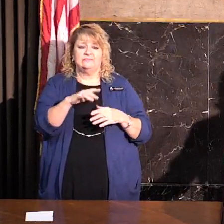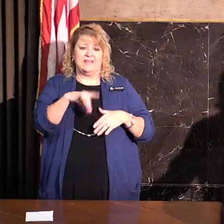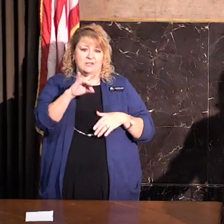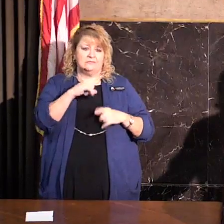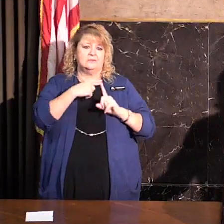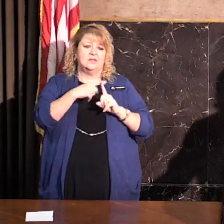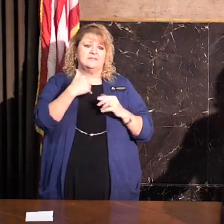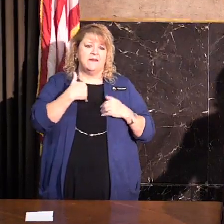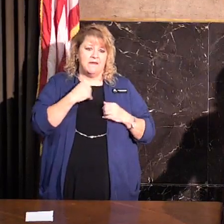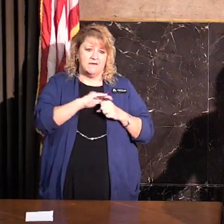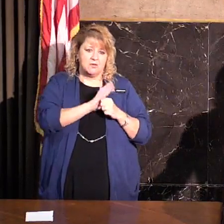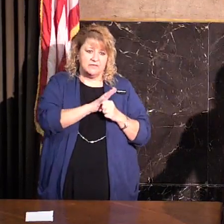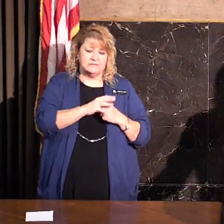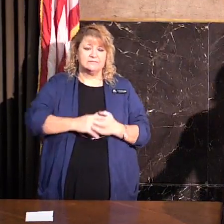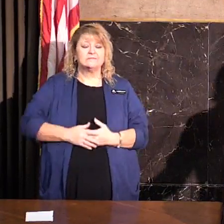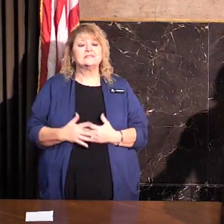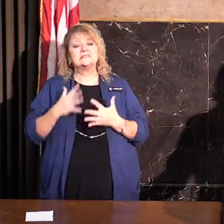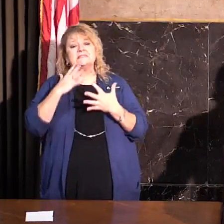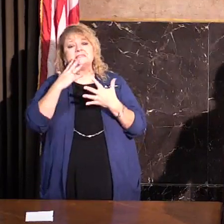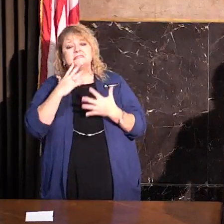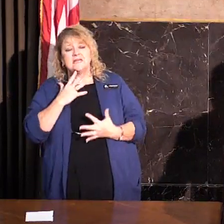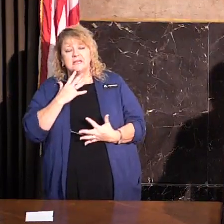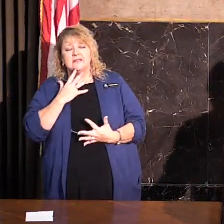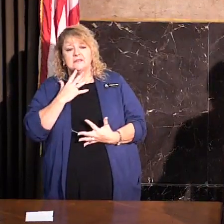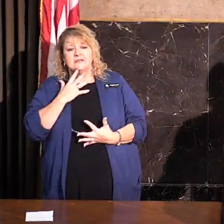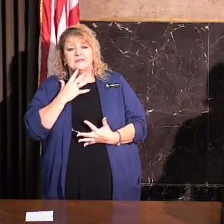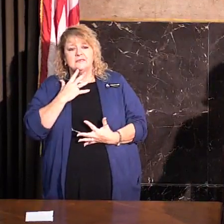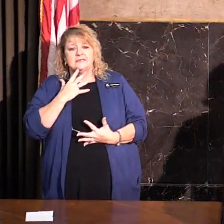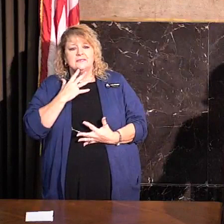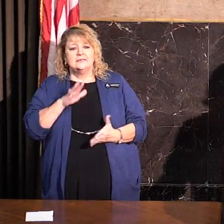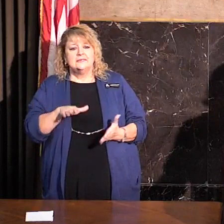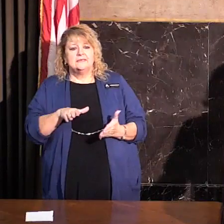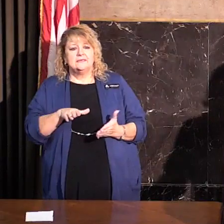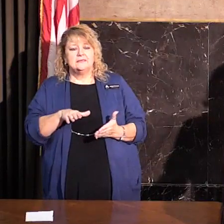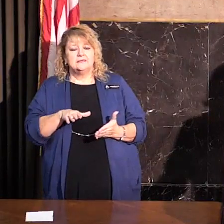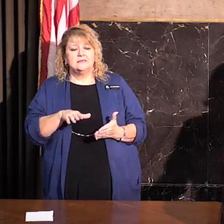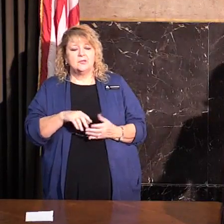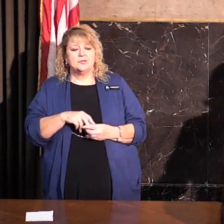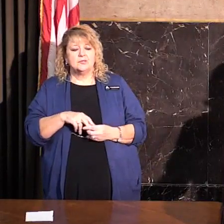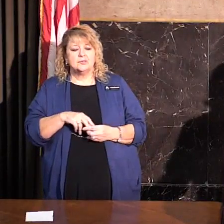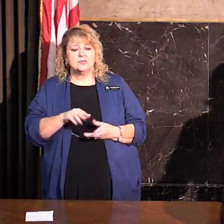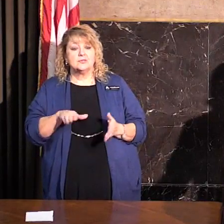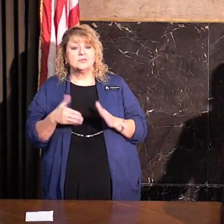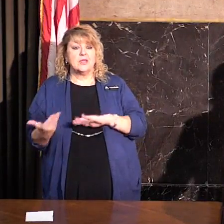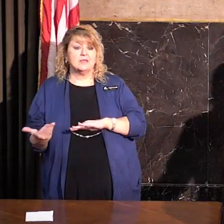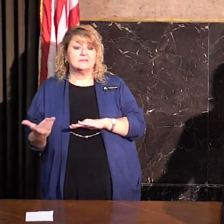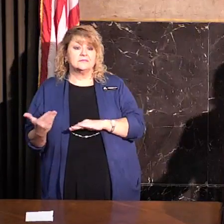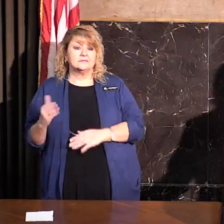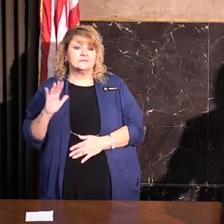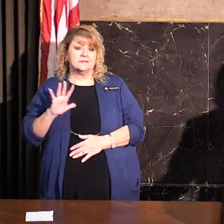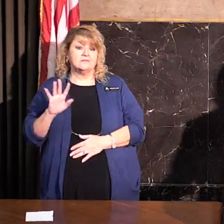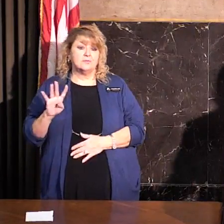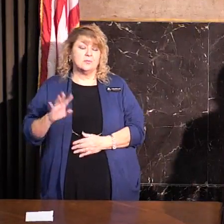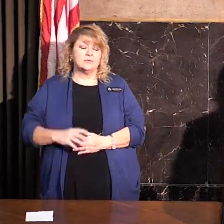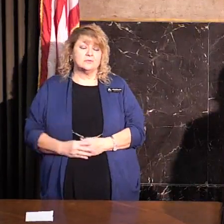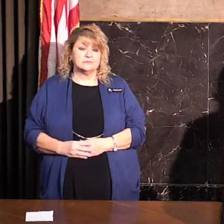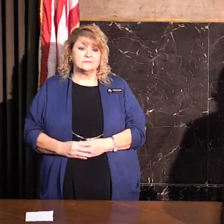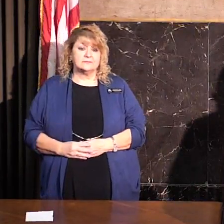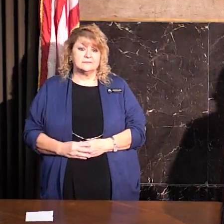COVID-19 Uh sadly, we're also